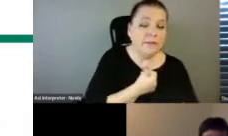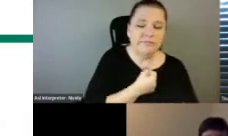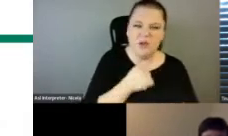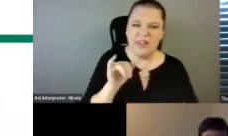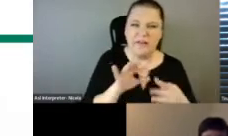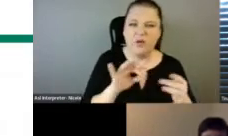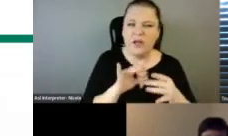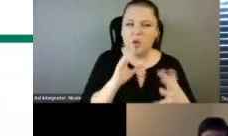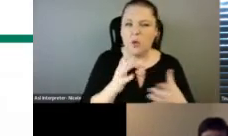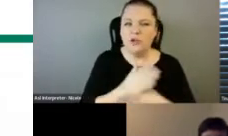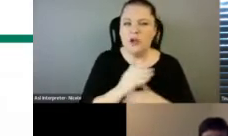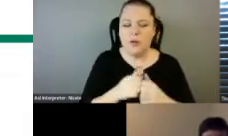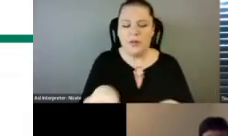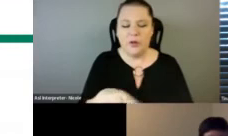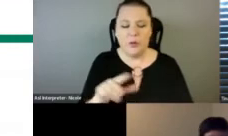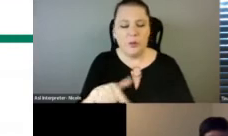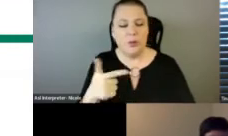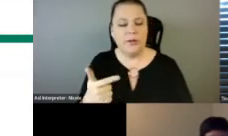all. Sarah, you ready to go?